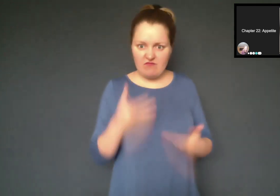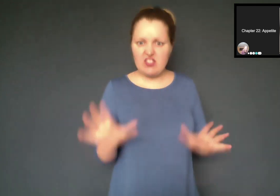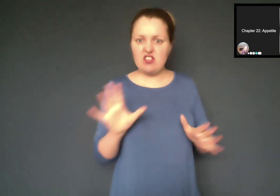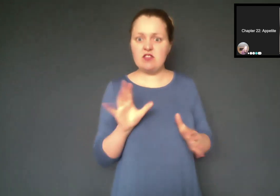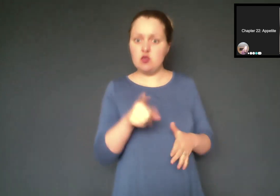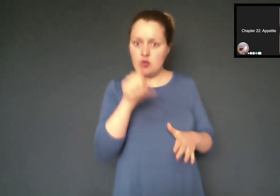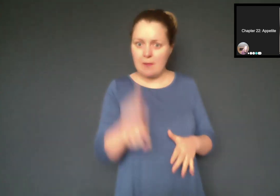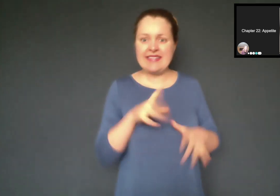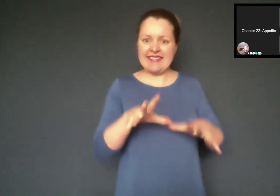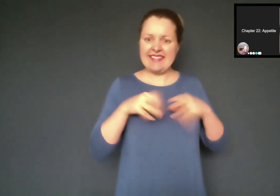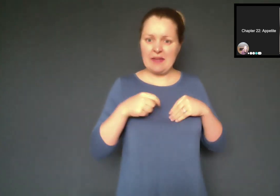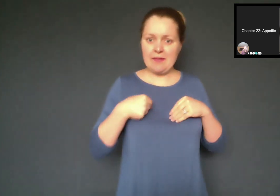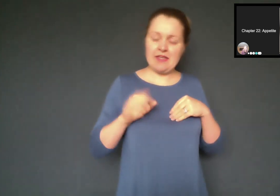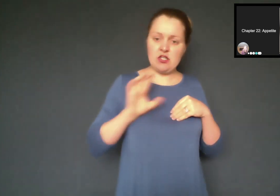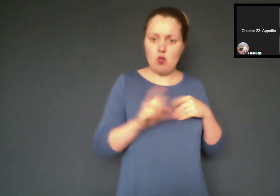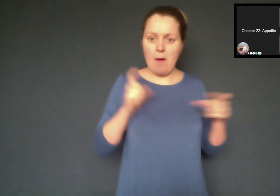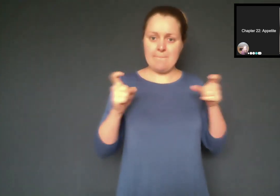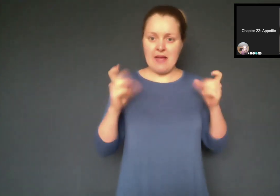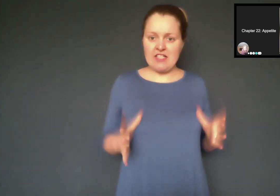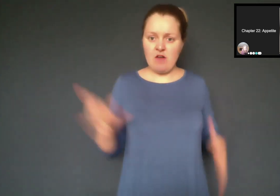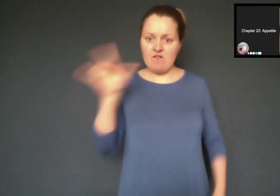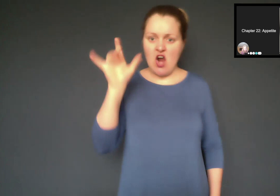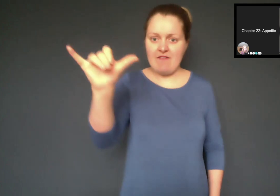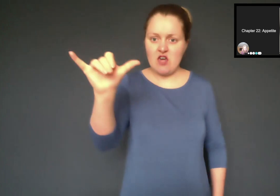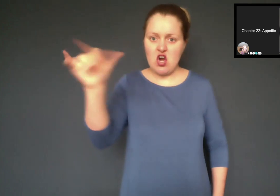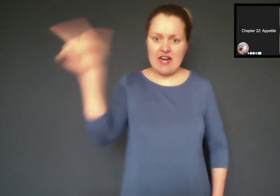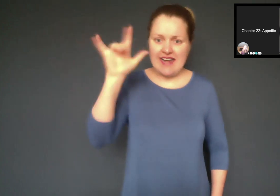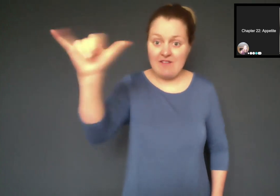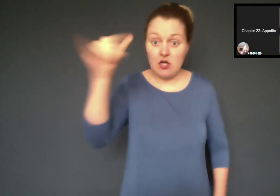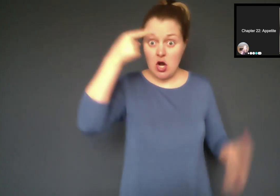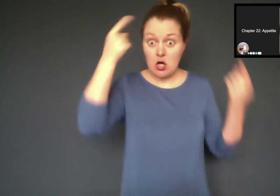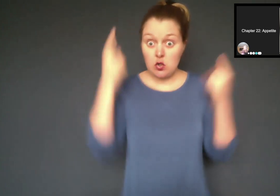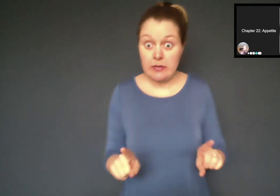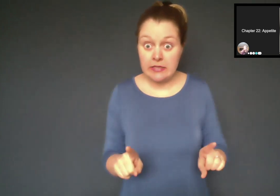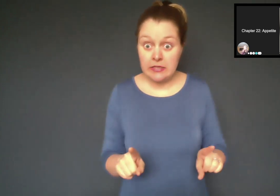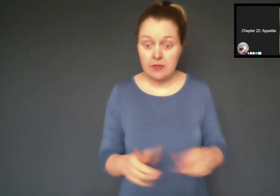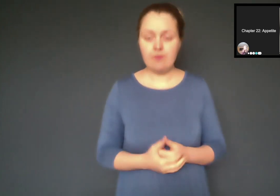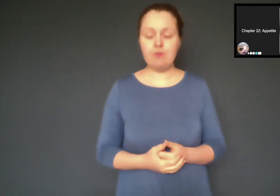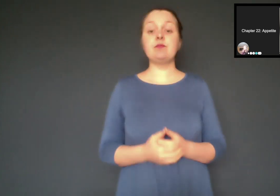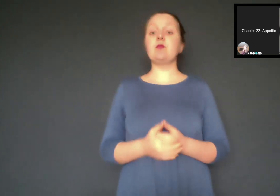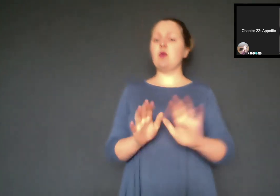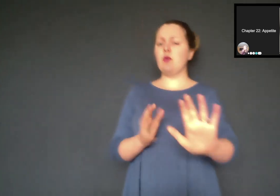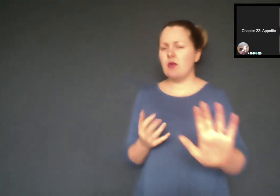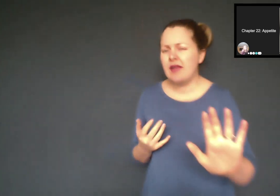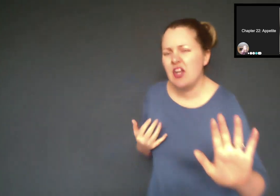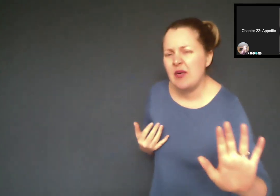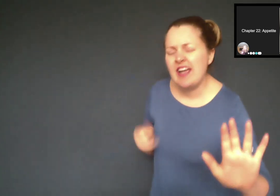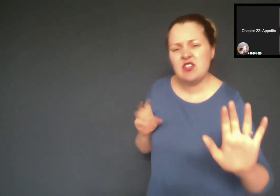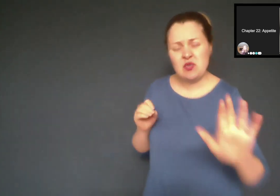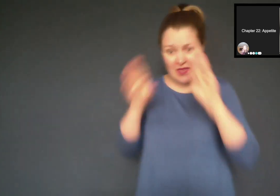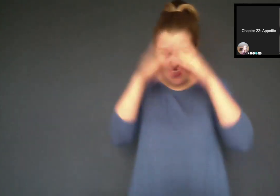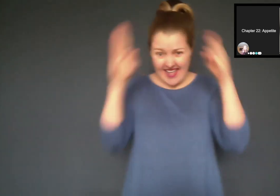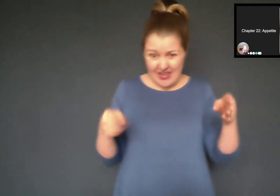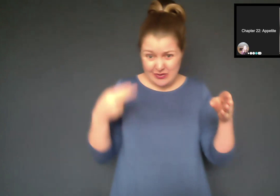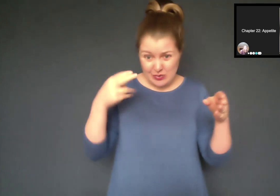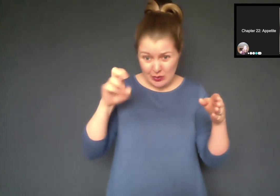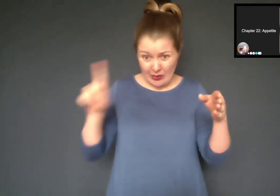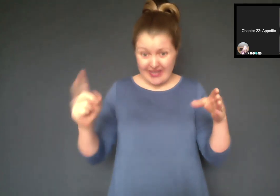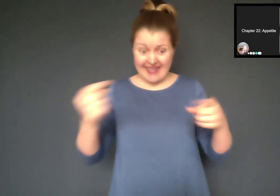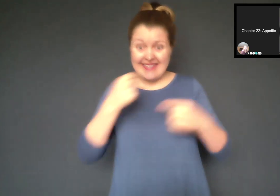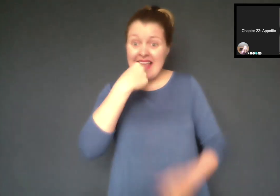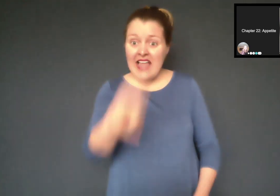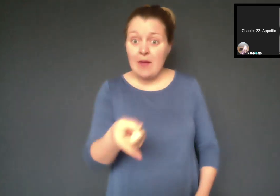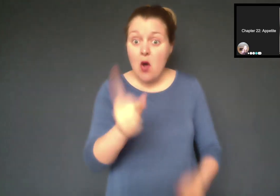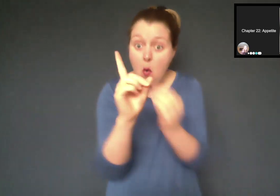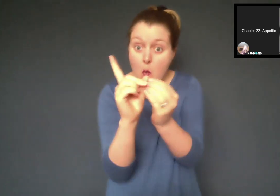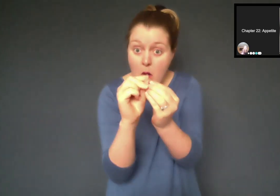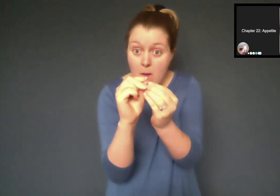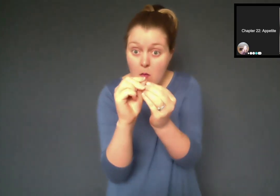master forever and ever agreed okay wait so the hood house is telling him that he gets one last